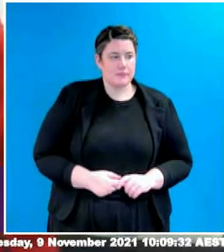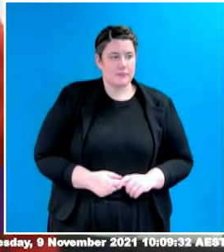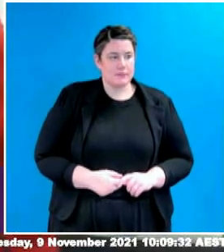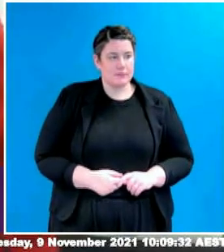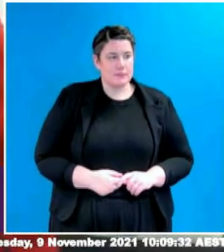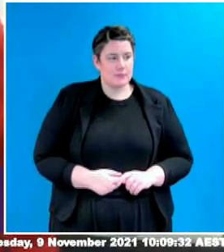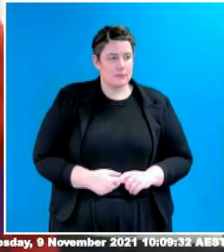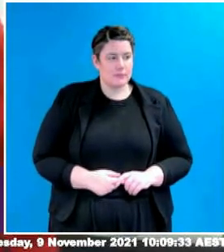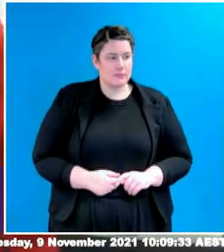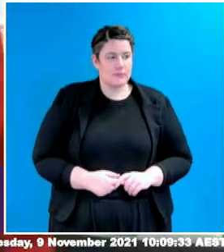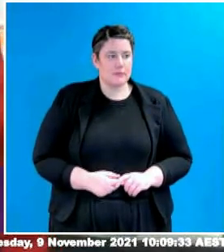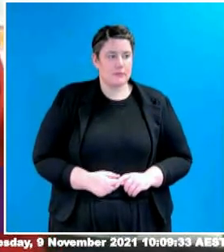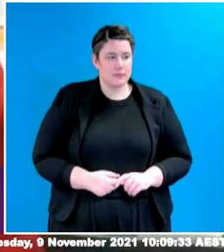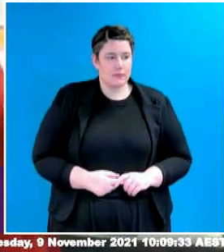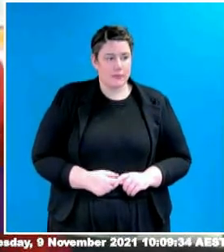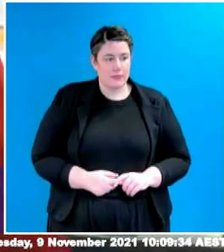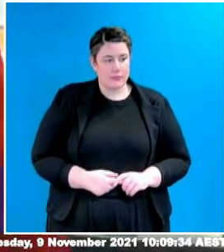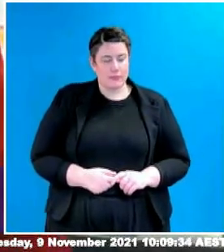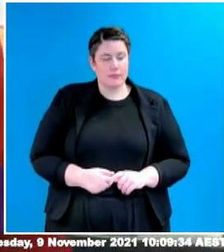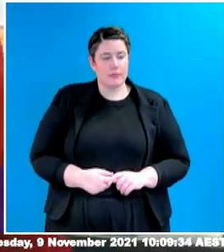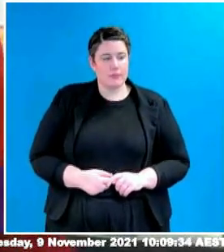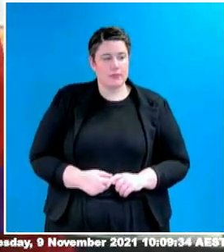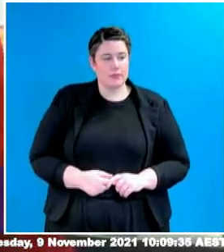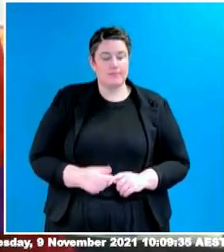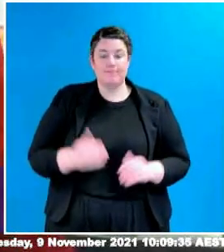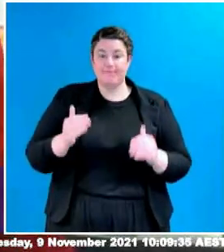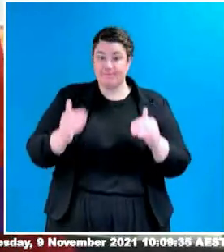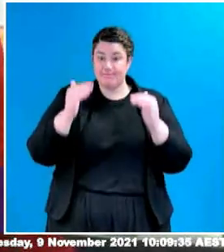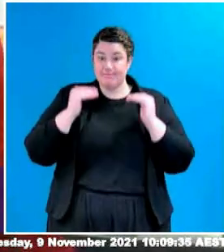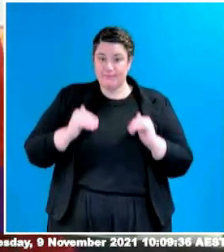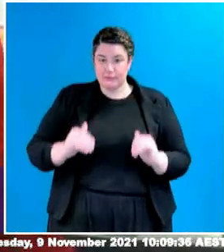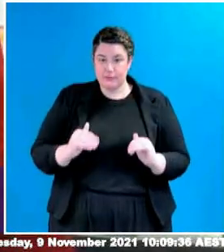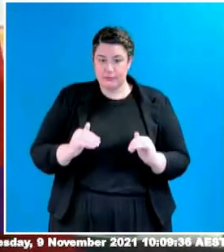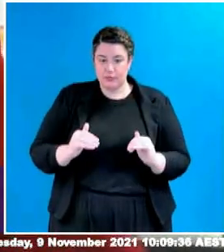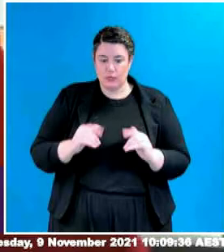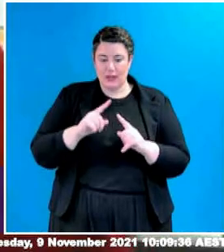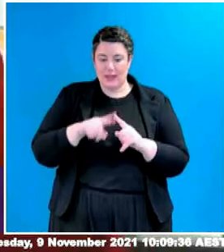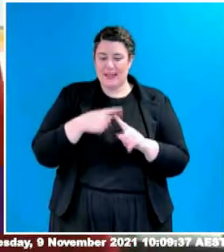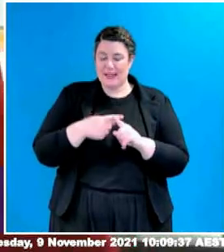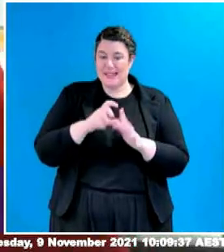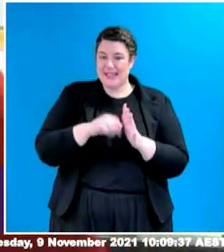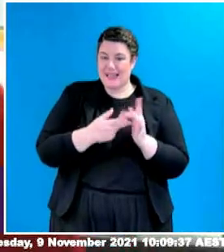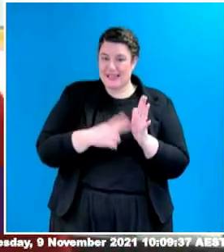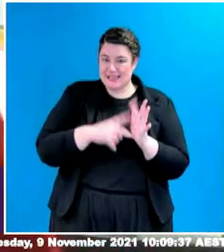Turning to the next arm of government, which is the Executive or the public sector.